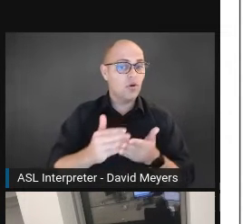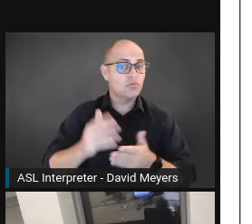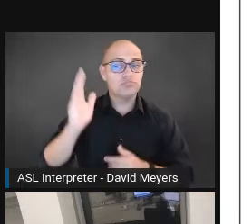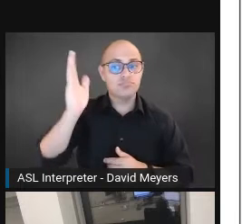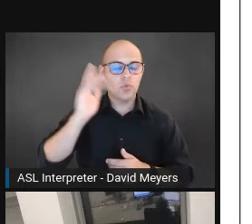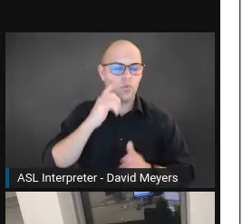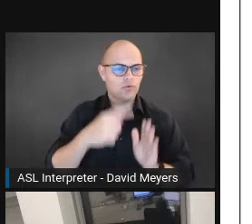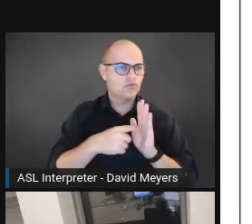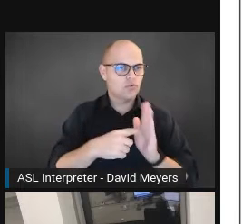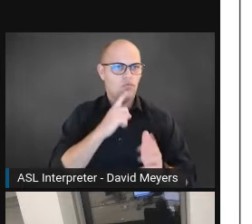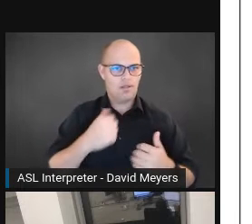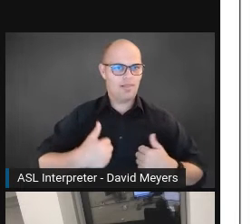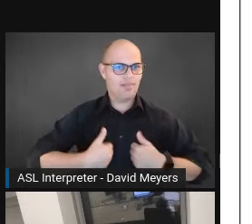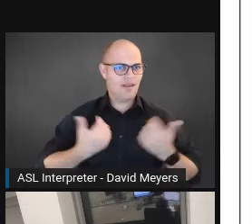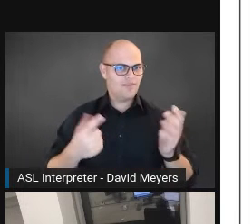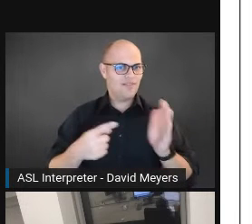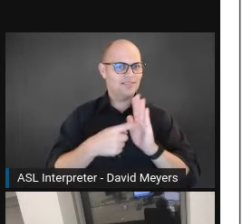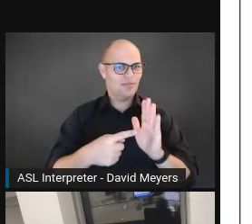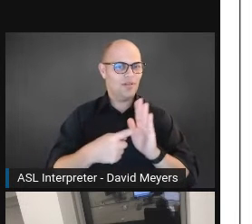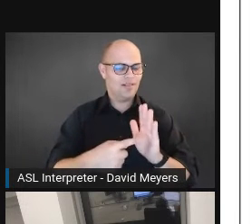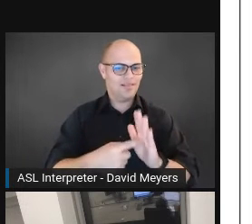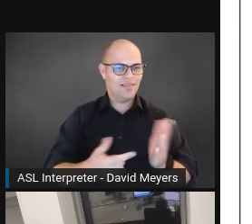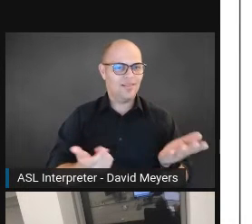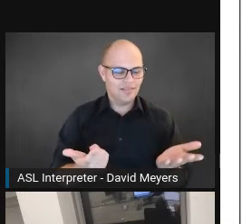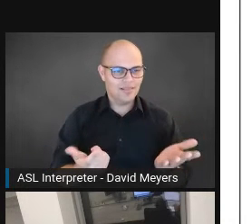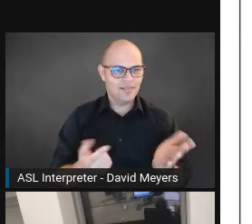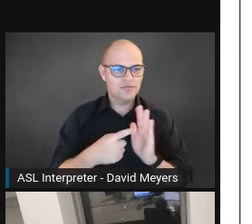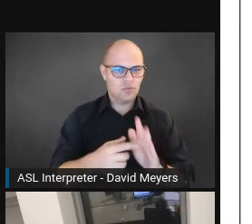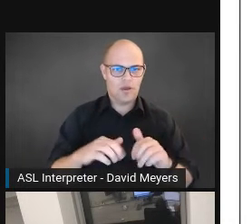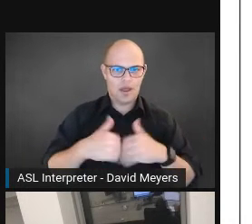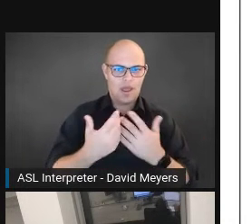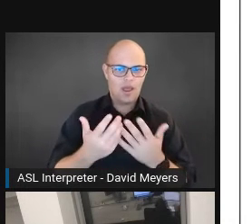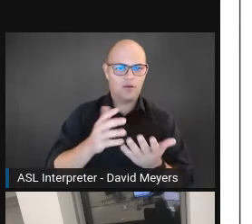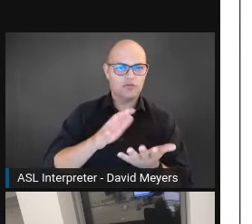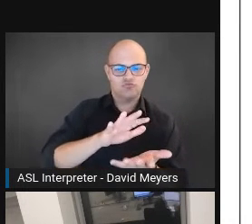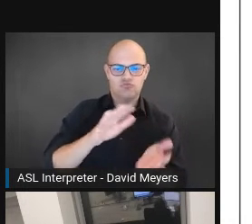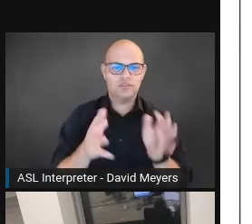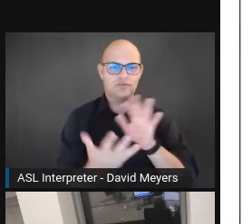a real-life example of a website which has been transformed with accessibility in mind.